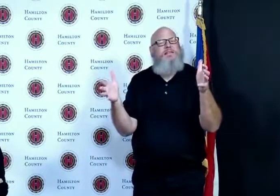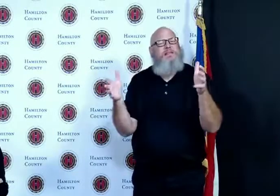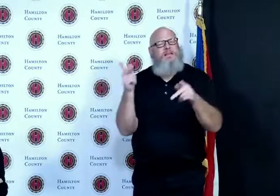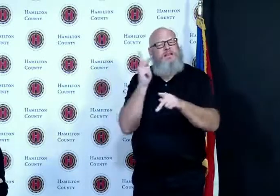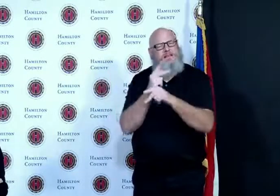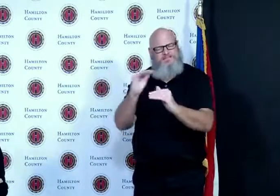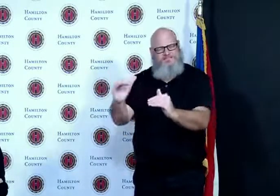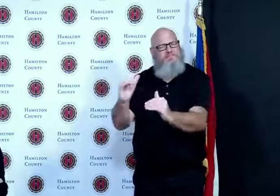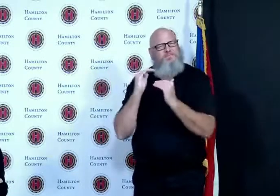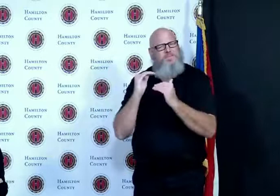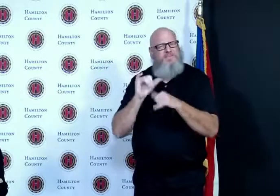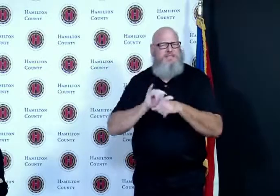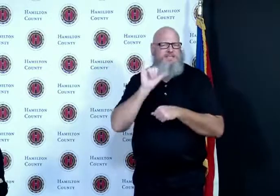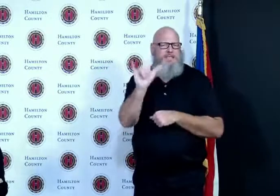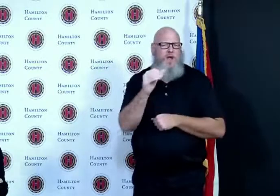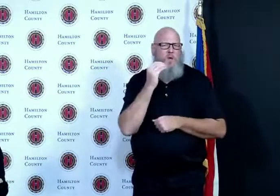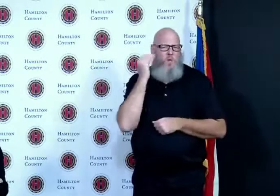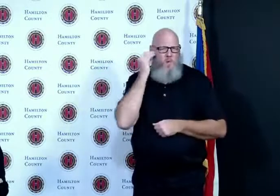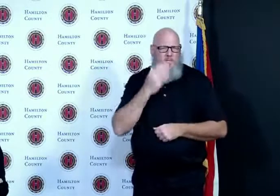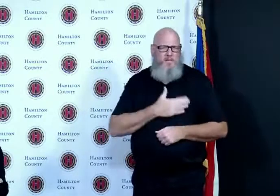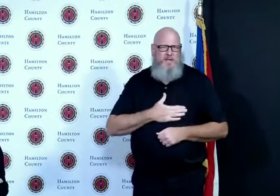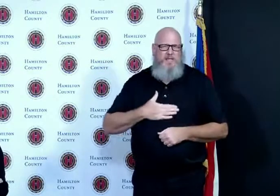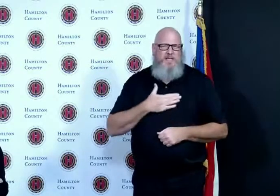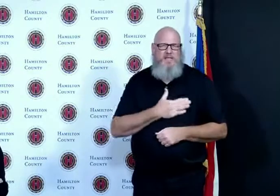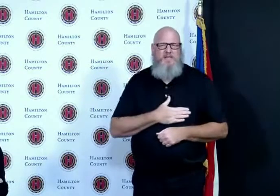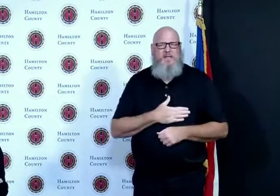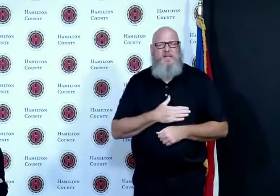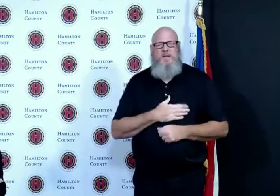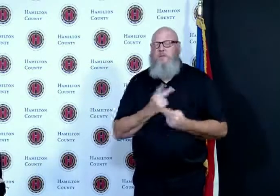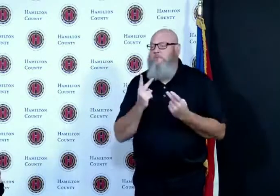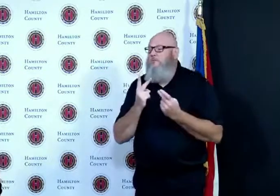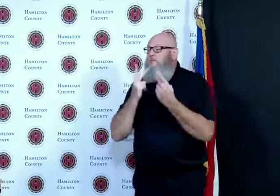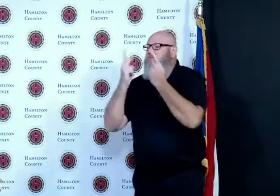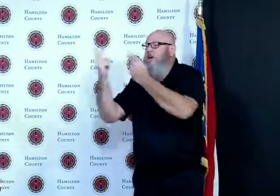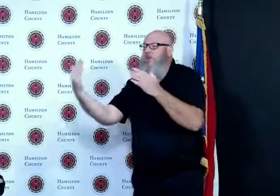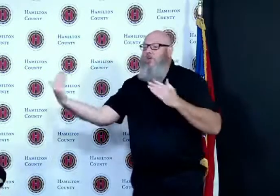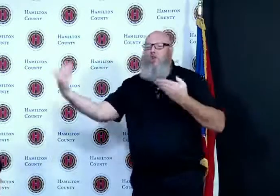so let's talk vaccine real quick Greg's going to focus on this quite a bit we did have